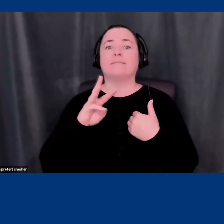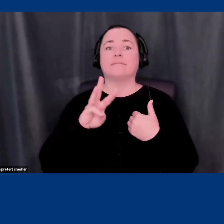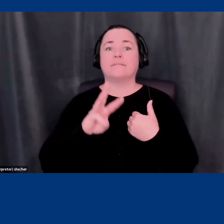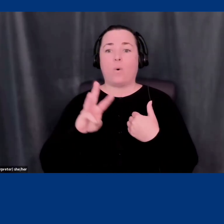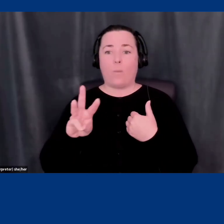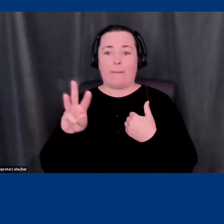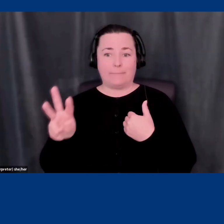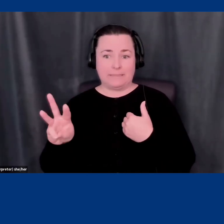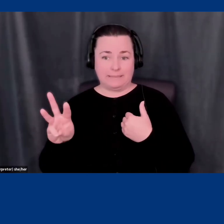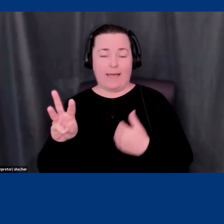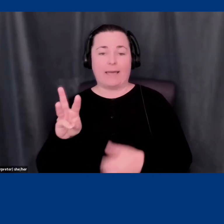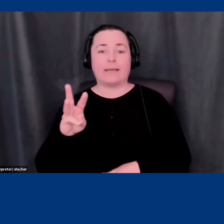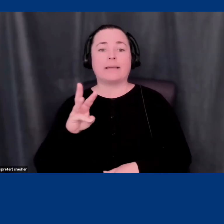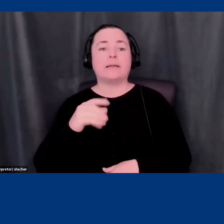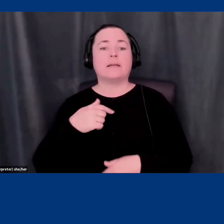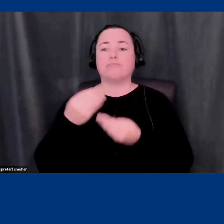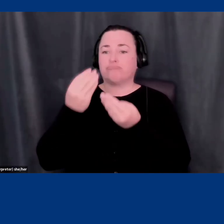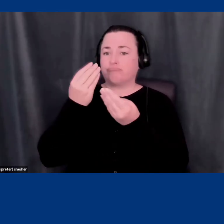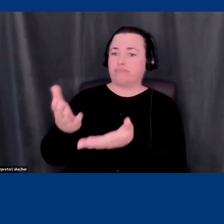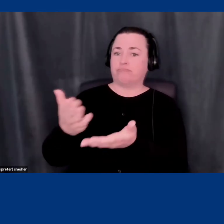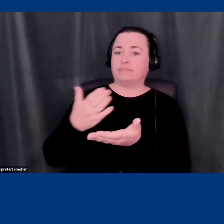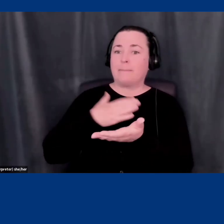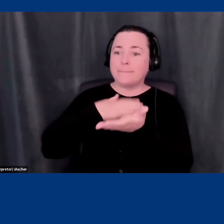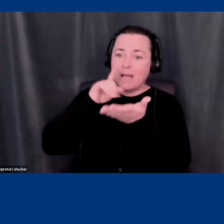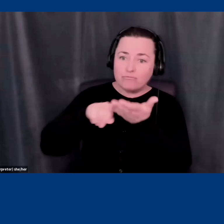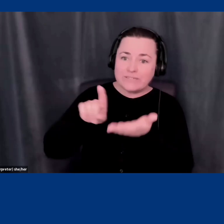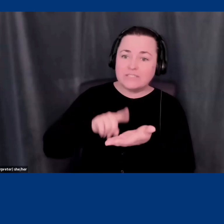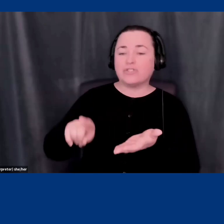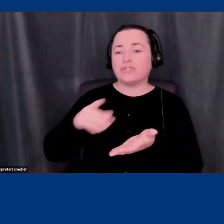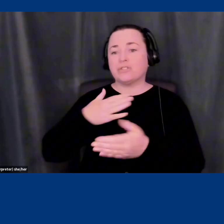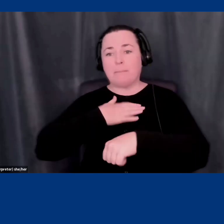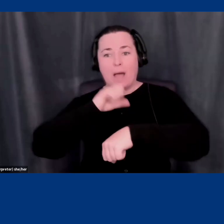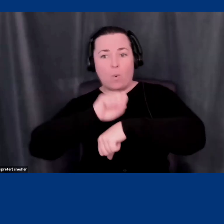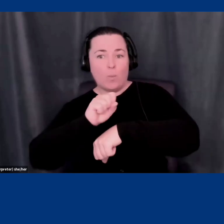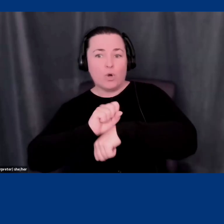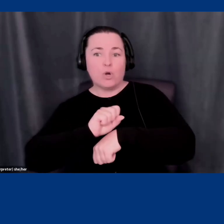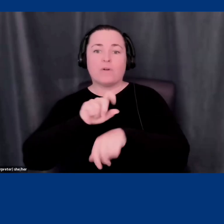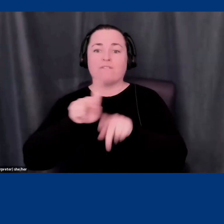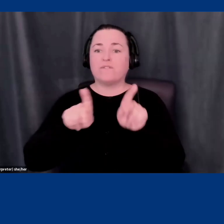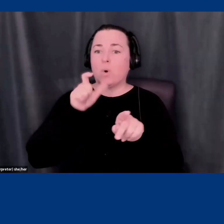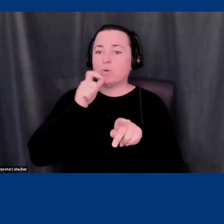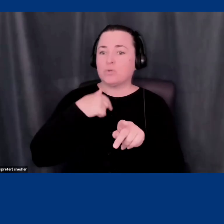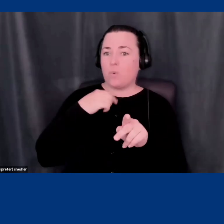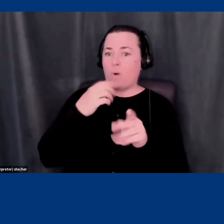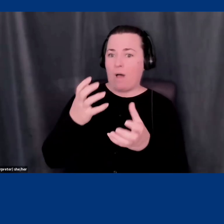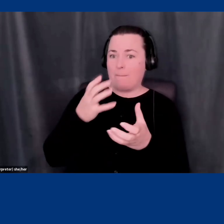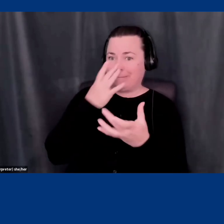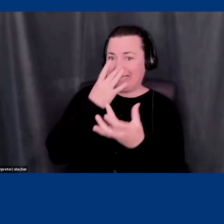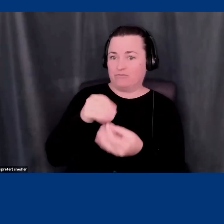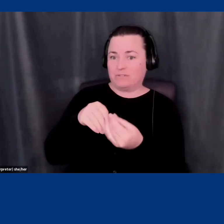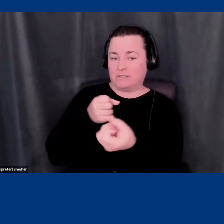research. This is my work. These are the folks that I'm interested in supporting. And so a lot of times people are finding me through that way. So through the state of